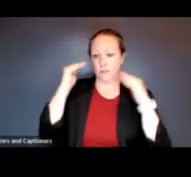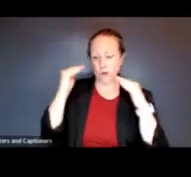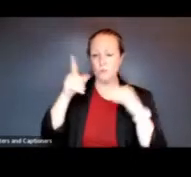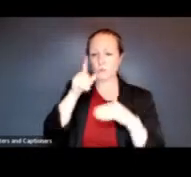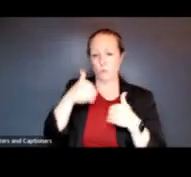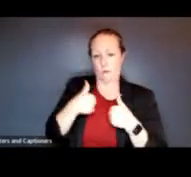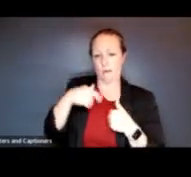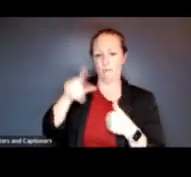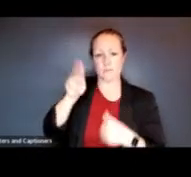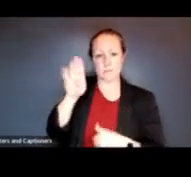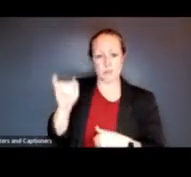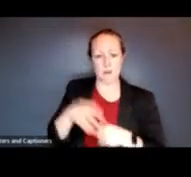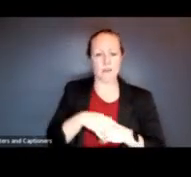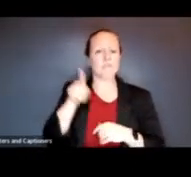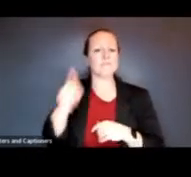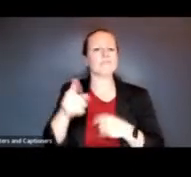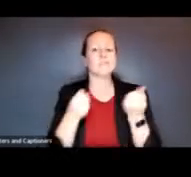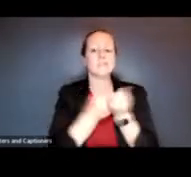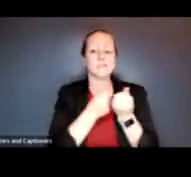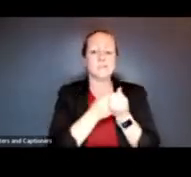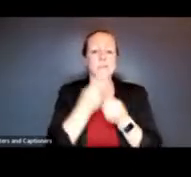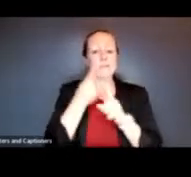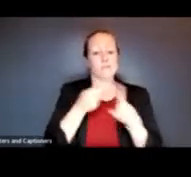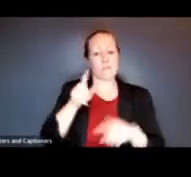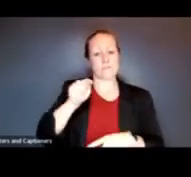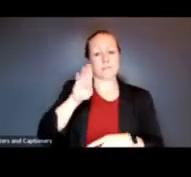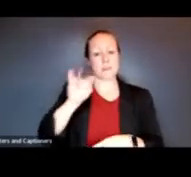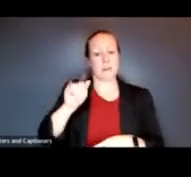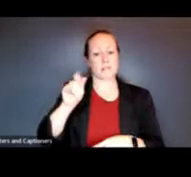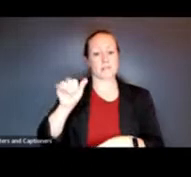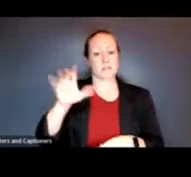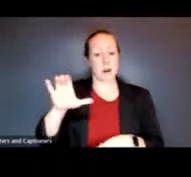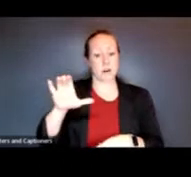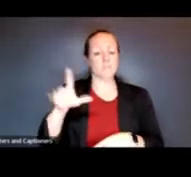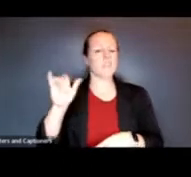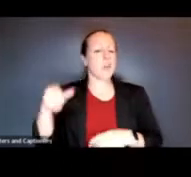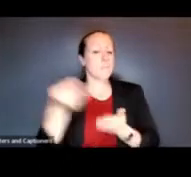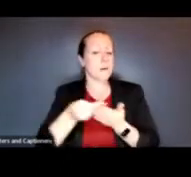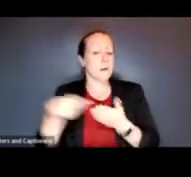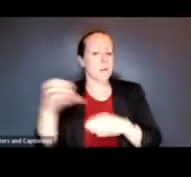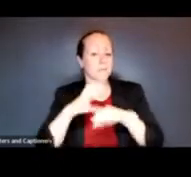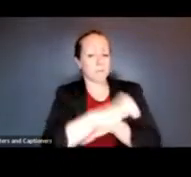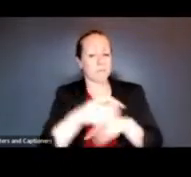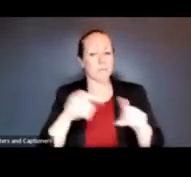TARC, which is funded by the Administration for Community Living. The TBI TARC provides technical assistance and support